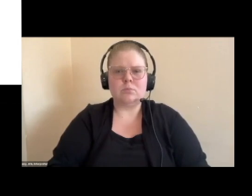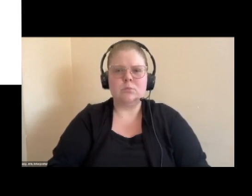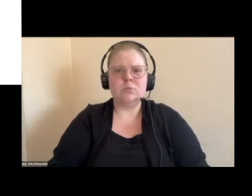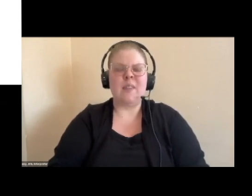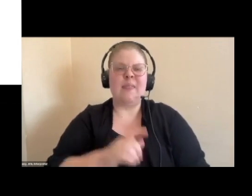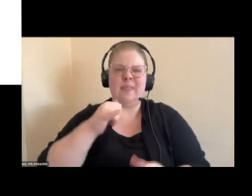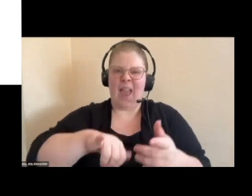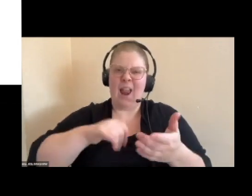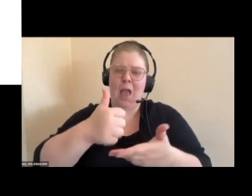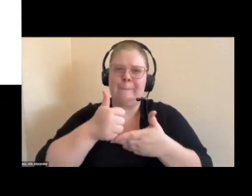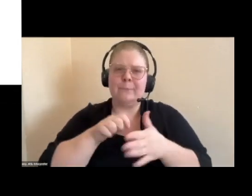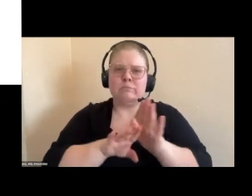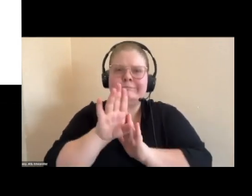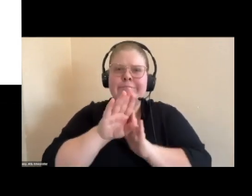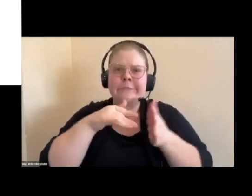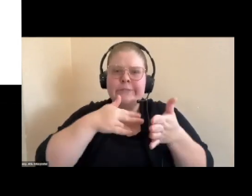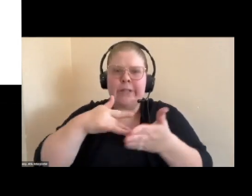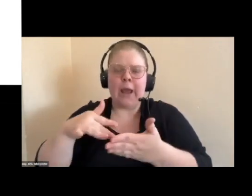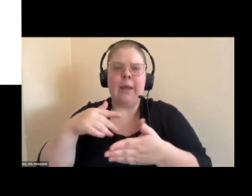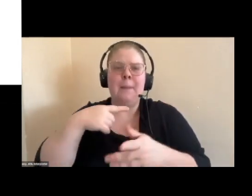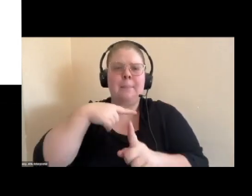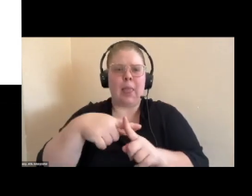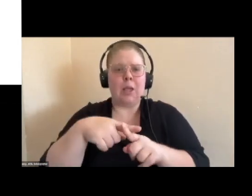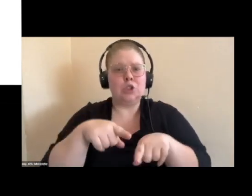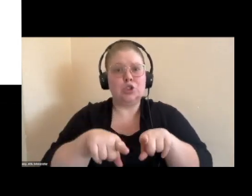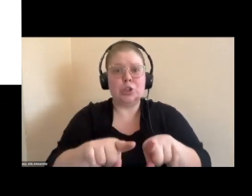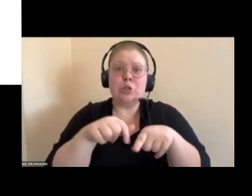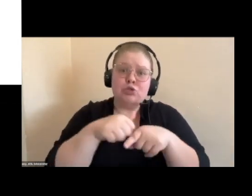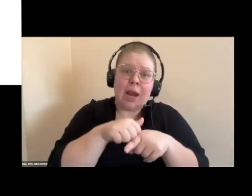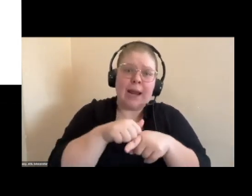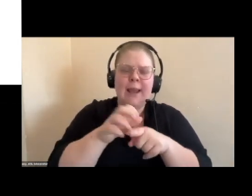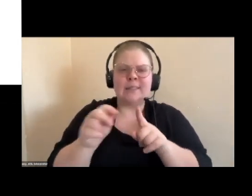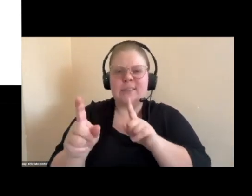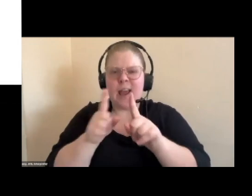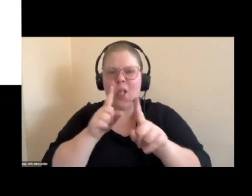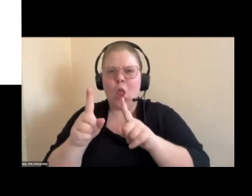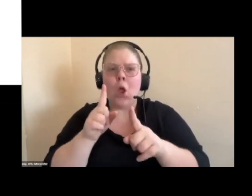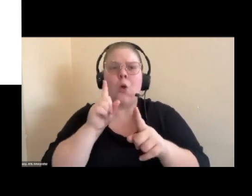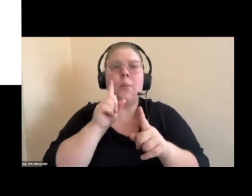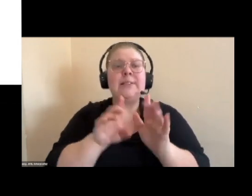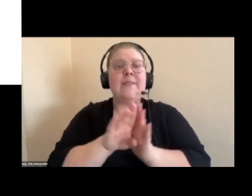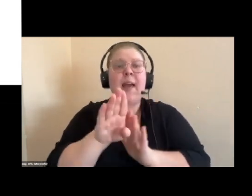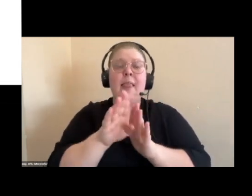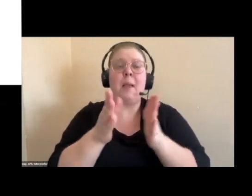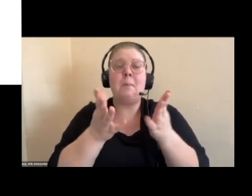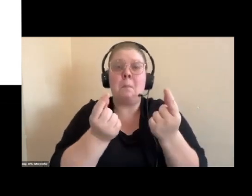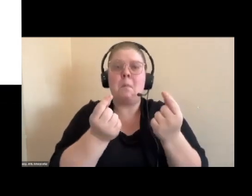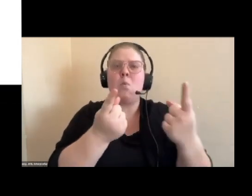we've been able to really create interview guides and recruitment tools that will capture